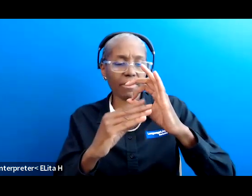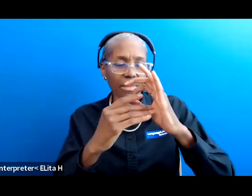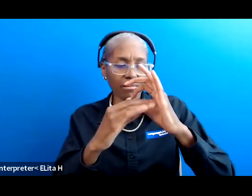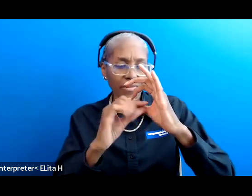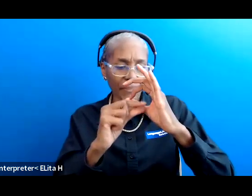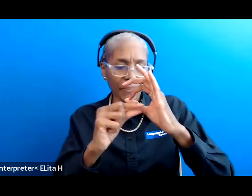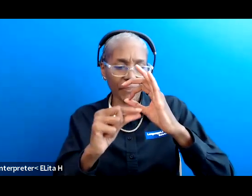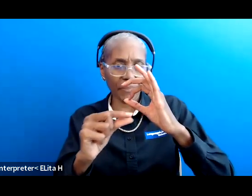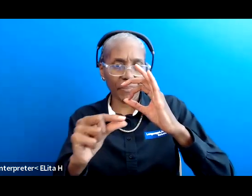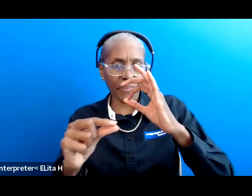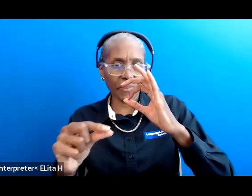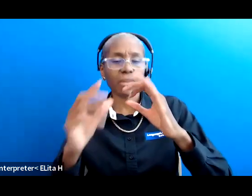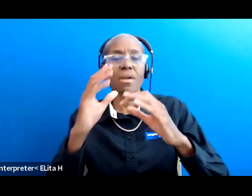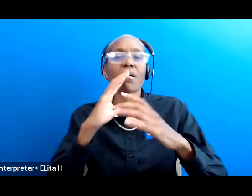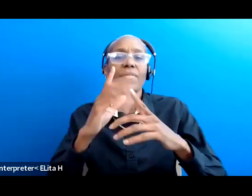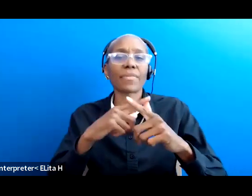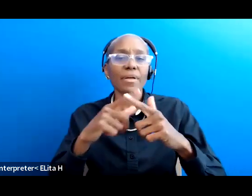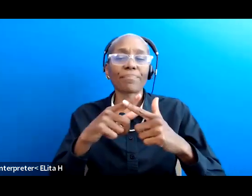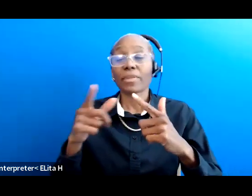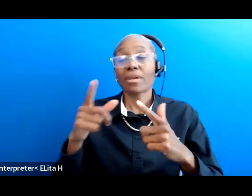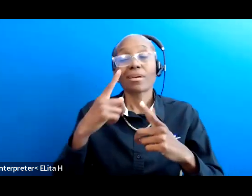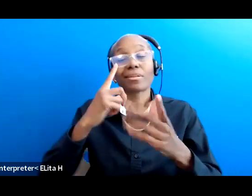You need to talk to your urologist about what the cause of that is.